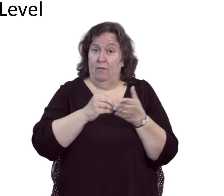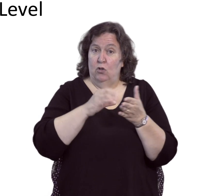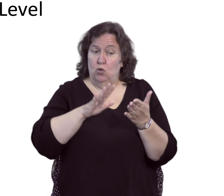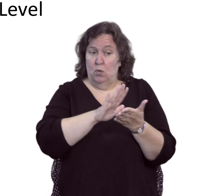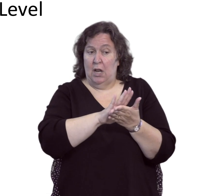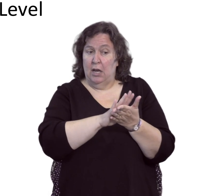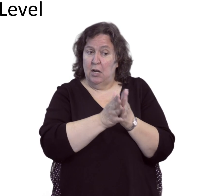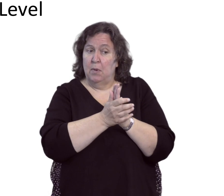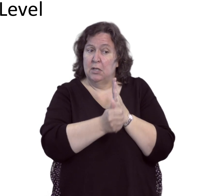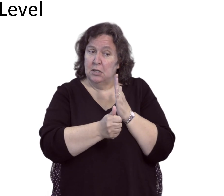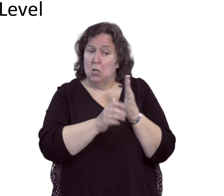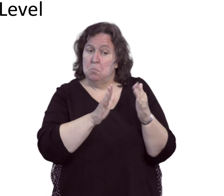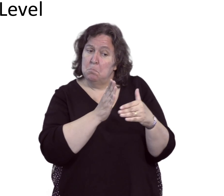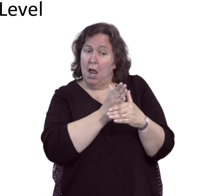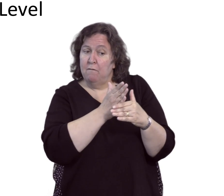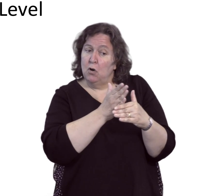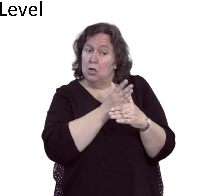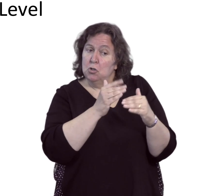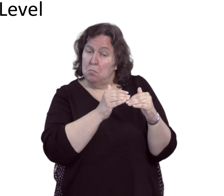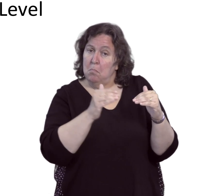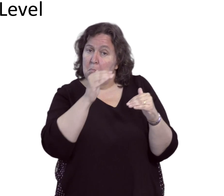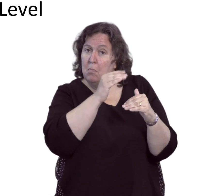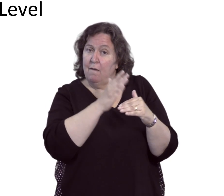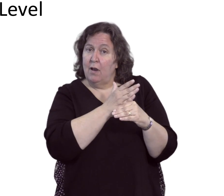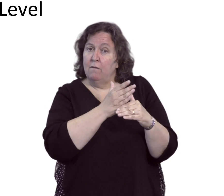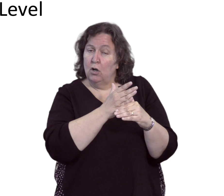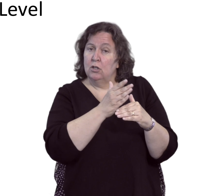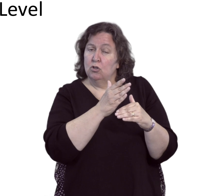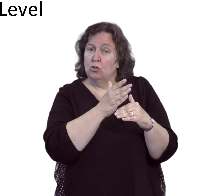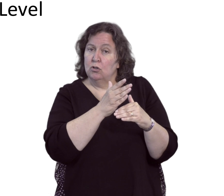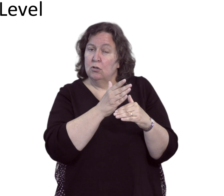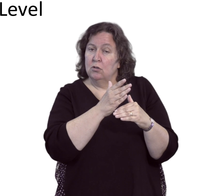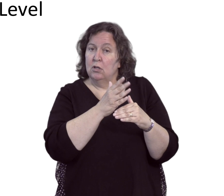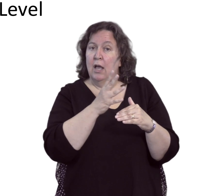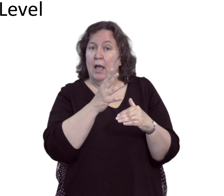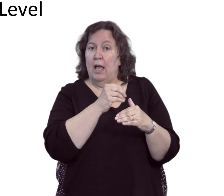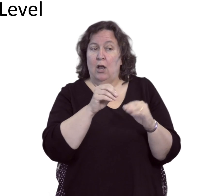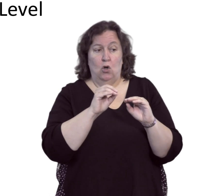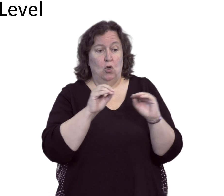If the student’s academic skills are within the average or above-average range,